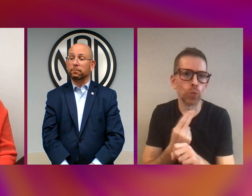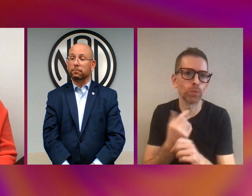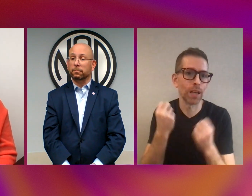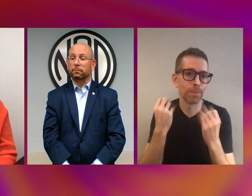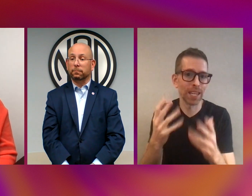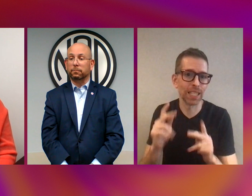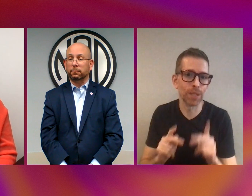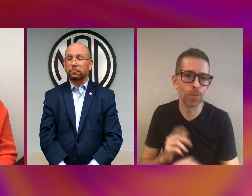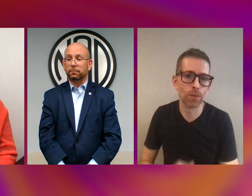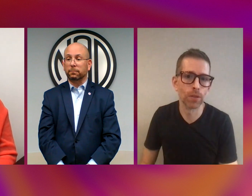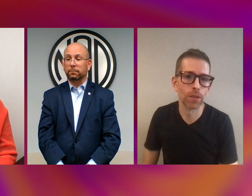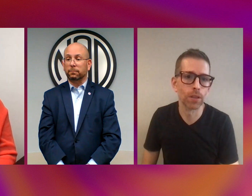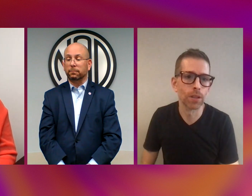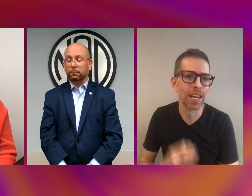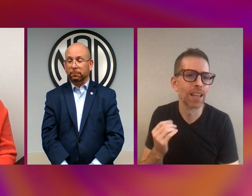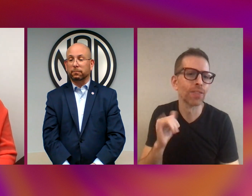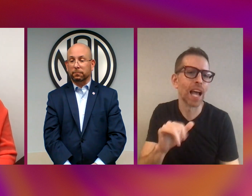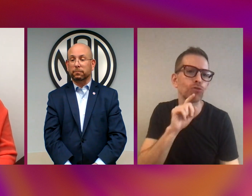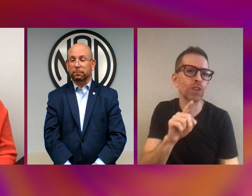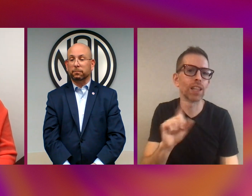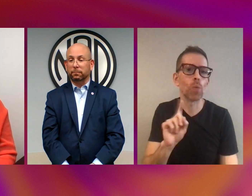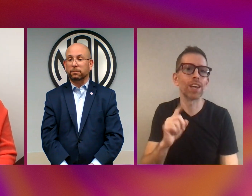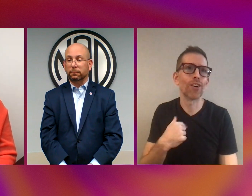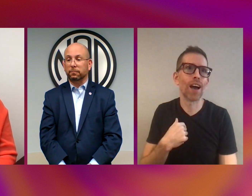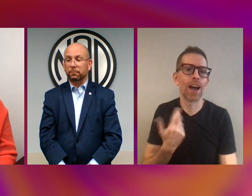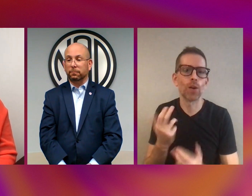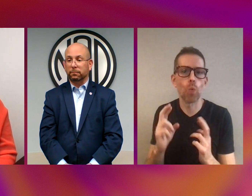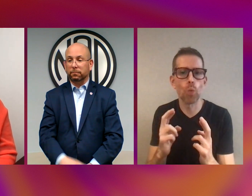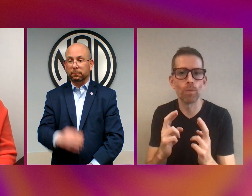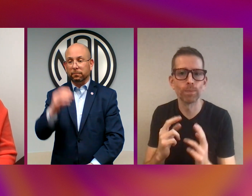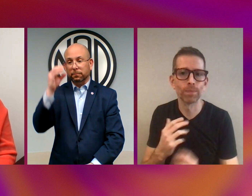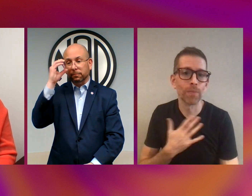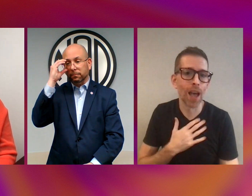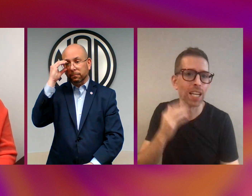in a product that is used by so many people, and that's why I hope that my experience and